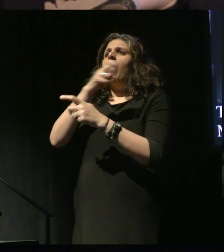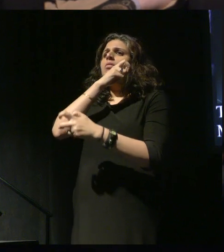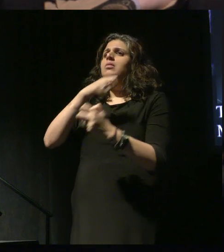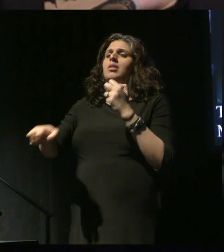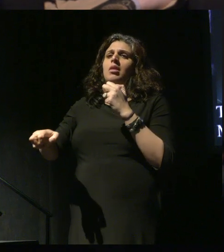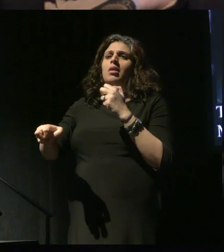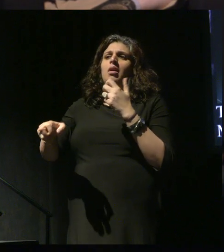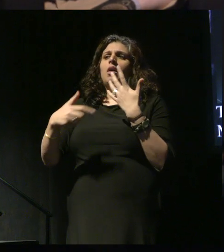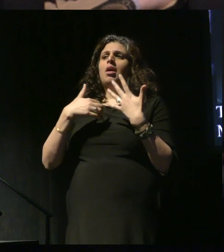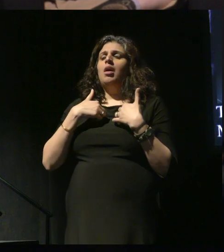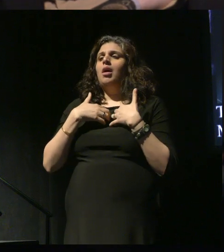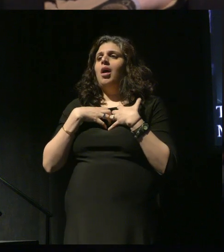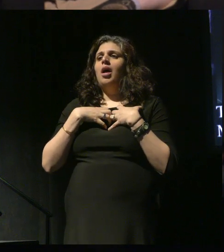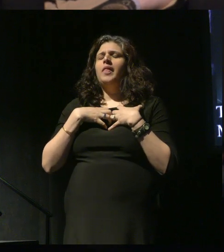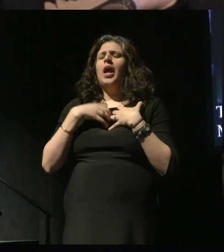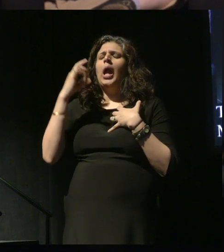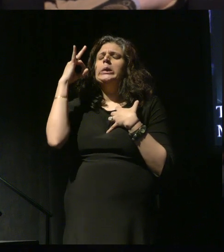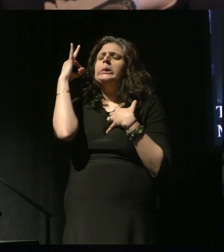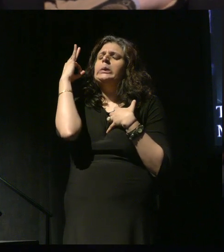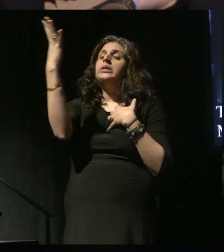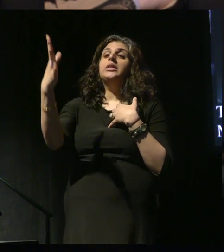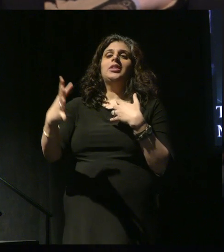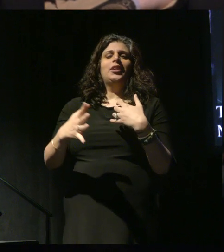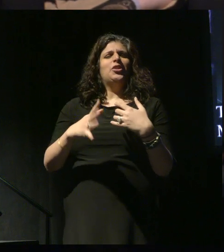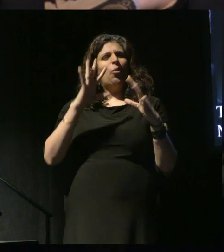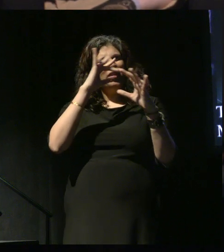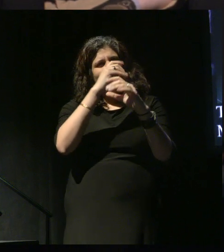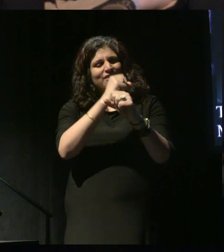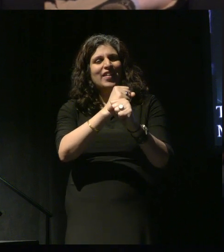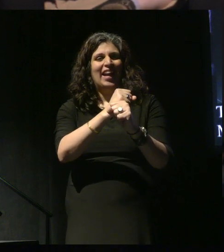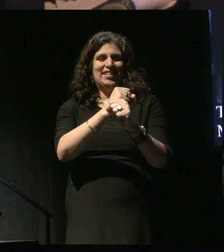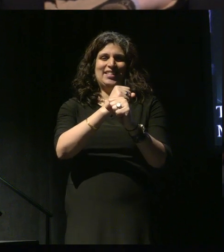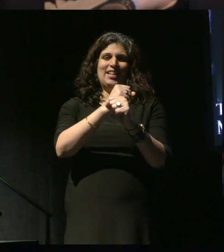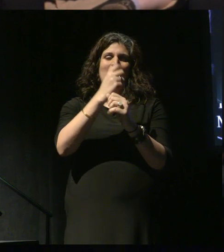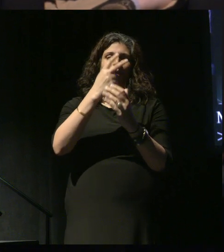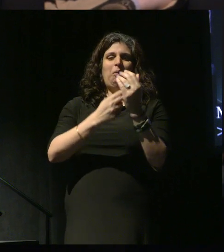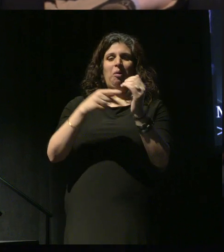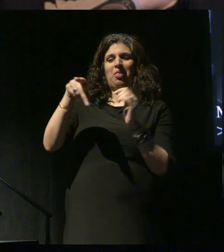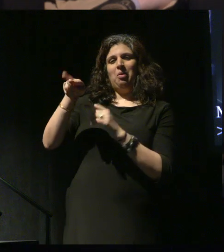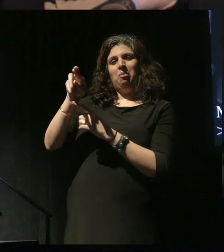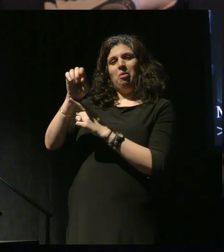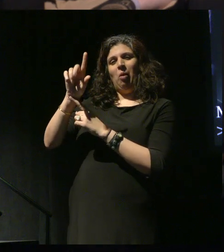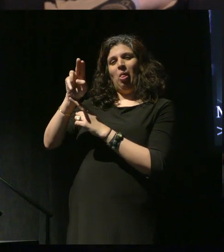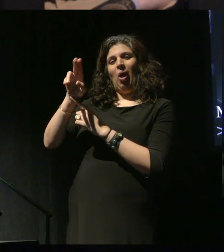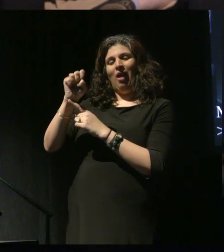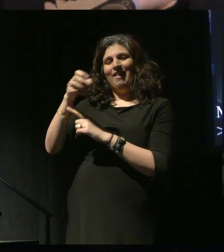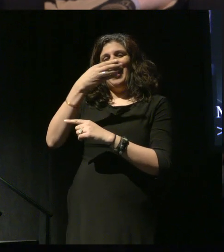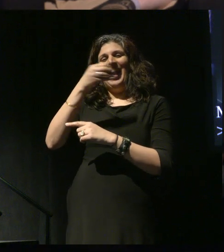I find them impossible and so that's really fascinating both the prologue and the title in terms of how they helped